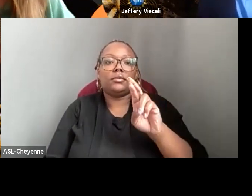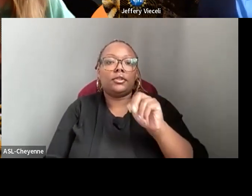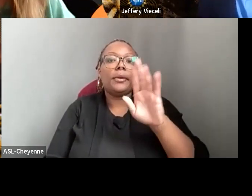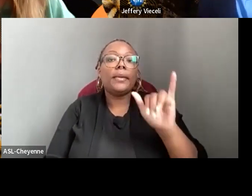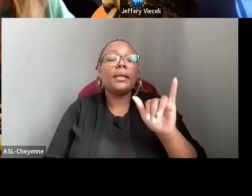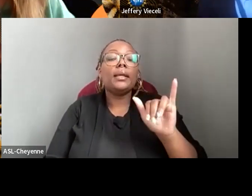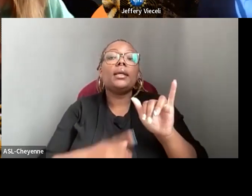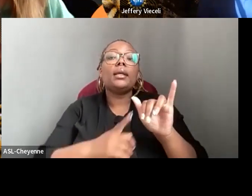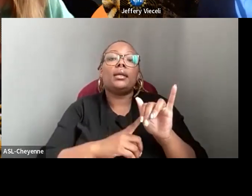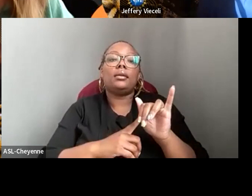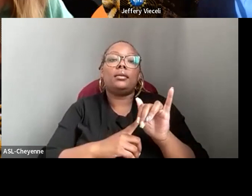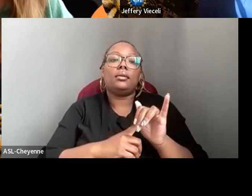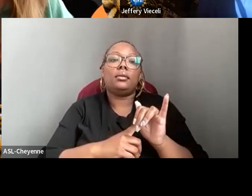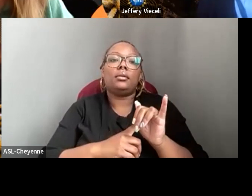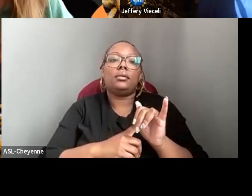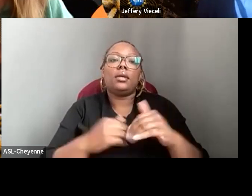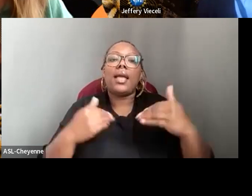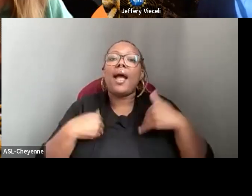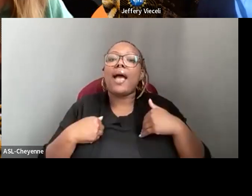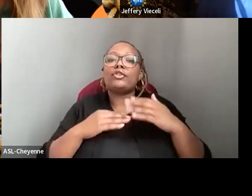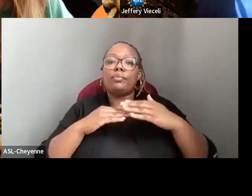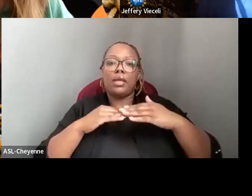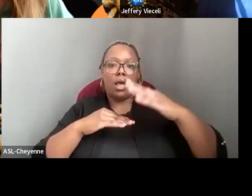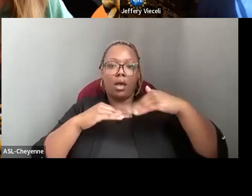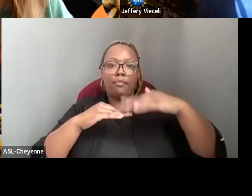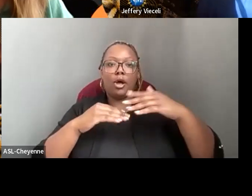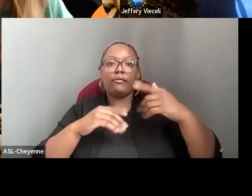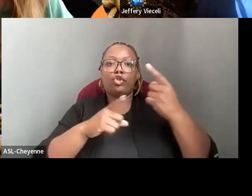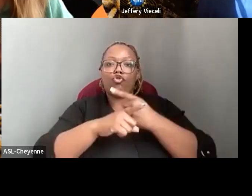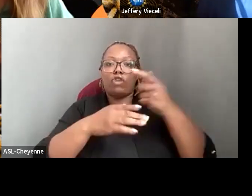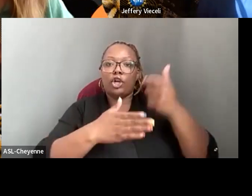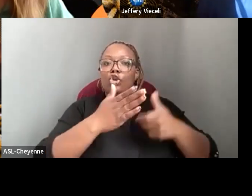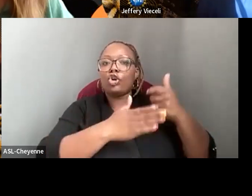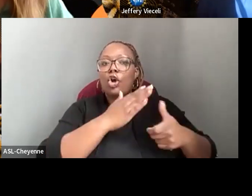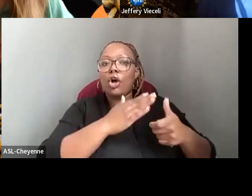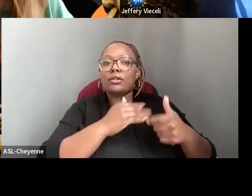above the regular cost of childcare.